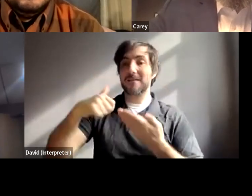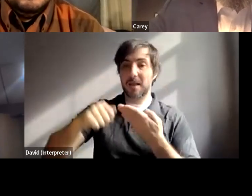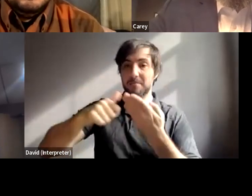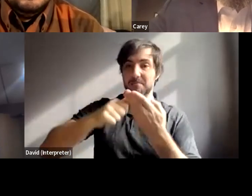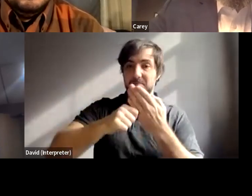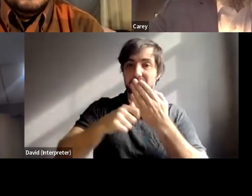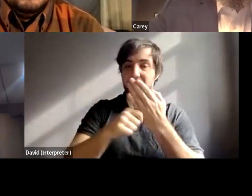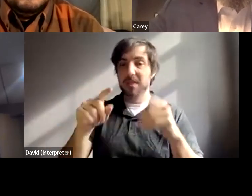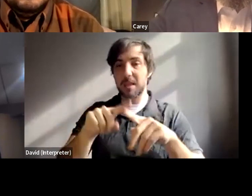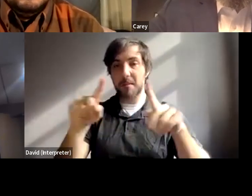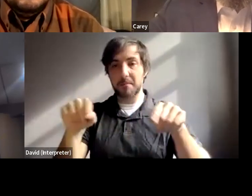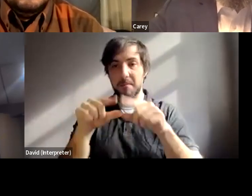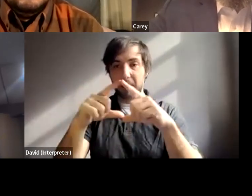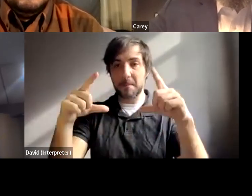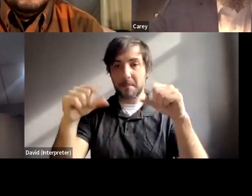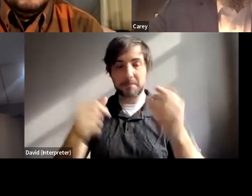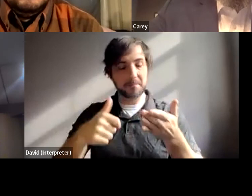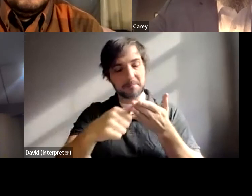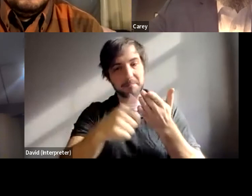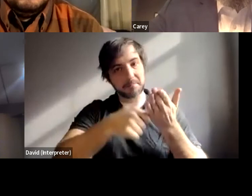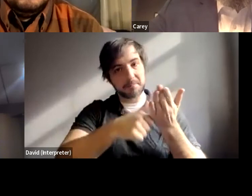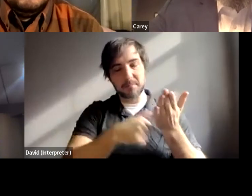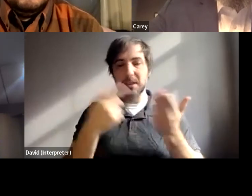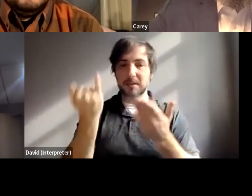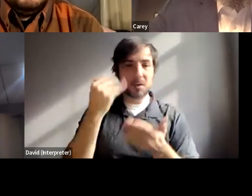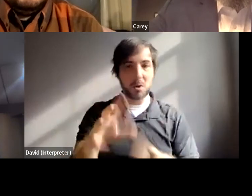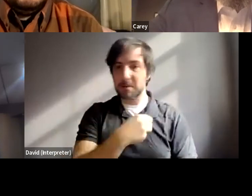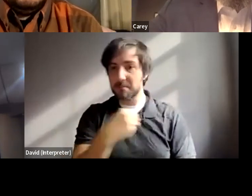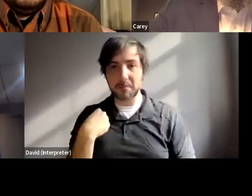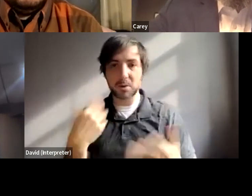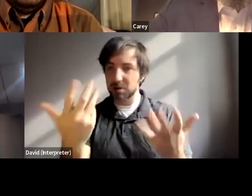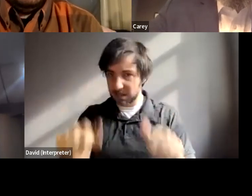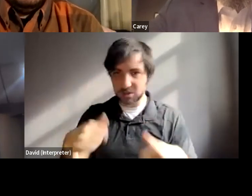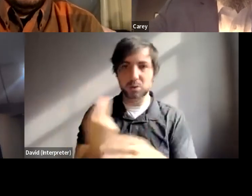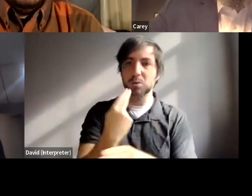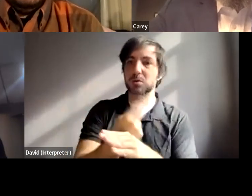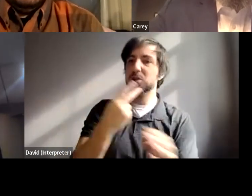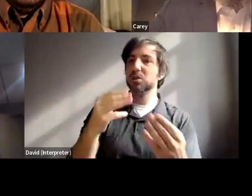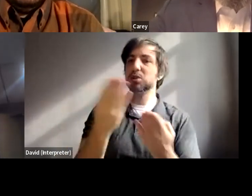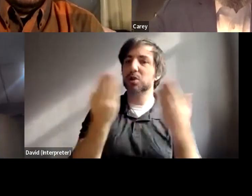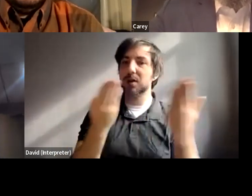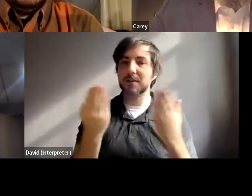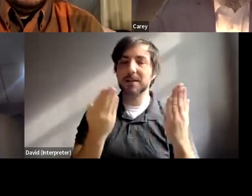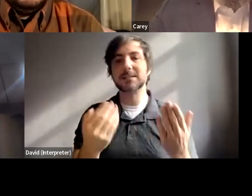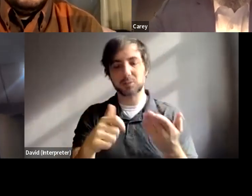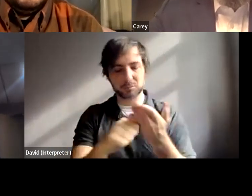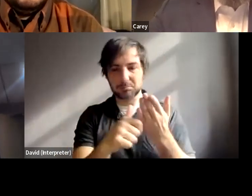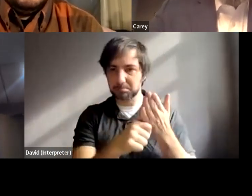can purchase the punch card. The drawback is that you would have to be there during